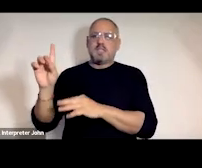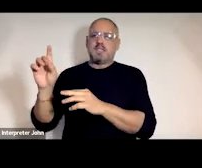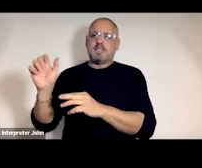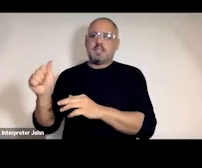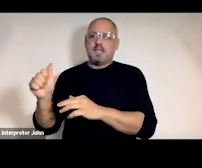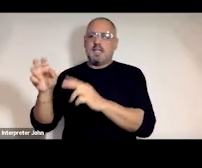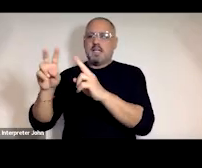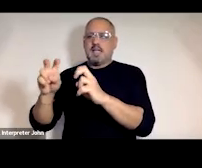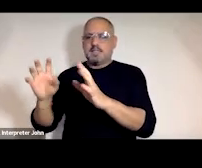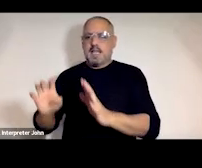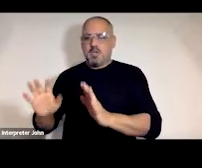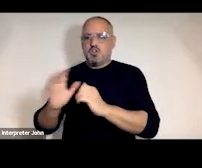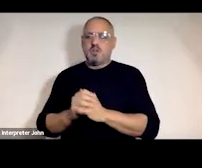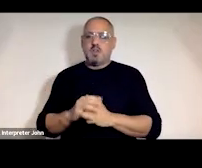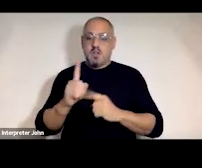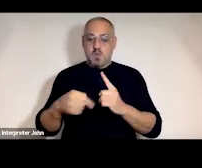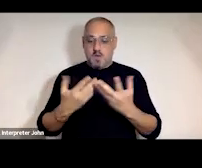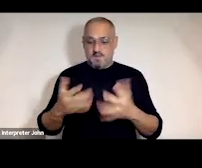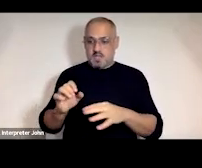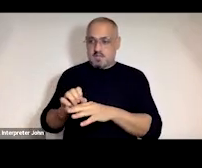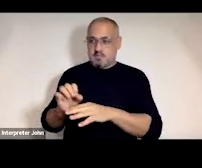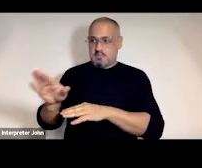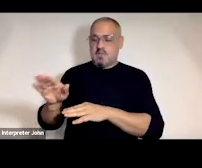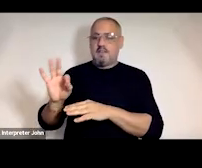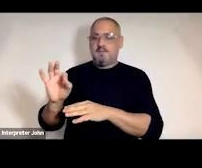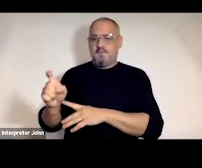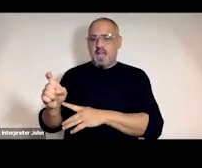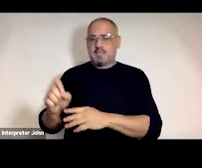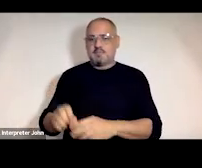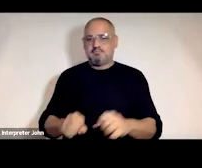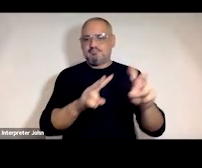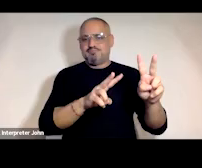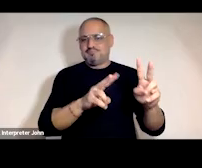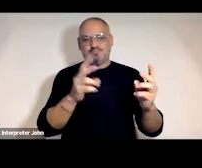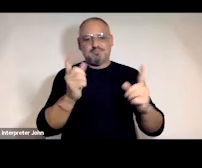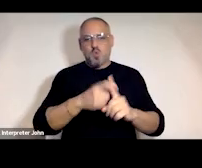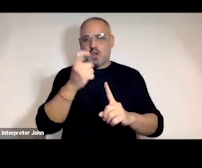Once it's faxed in, it'll be uploaded automatically right into the applicant's case file.